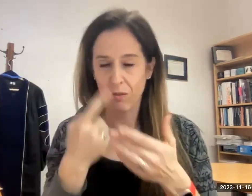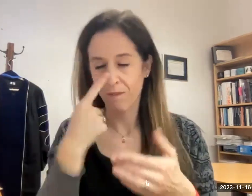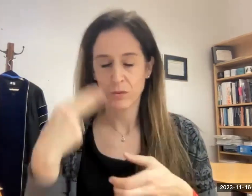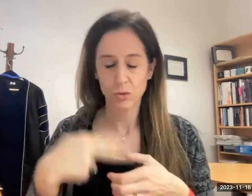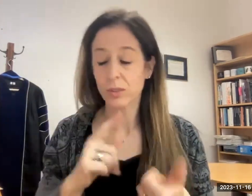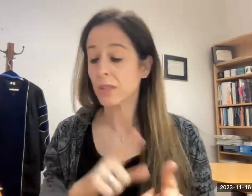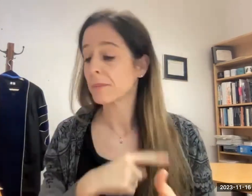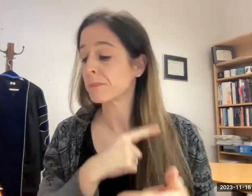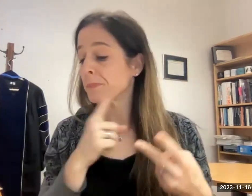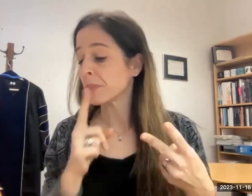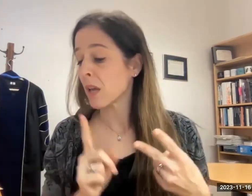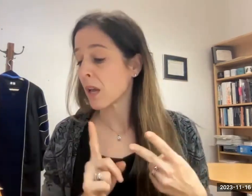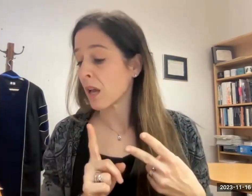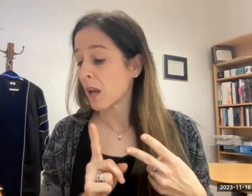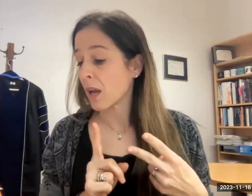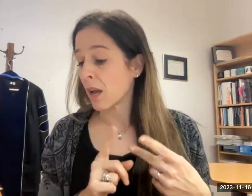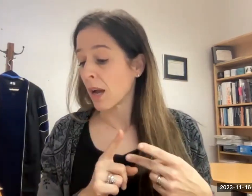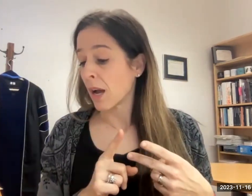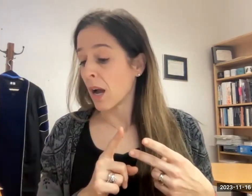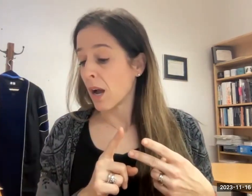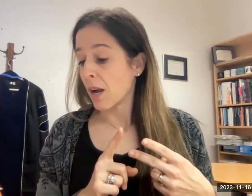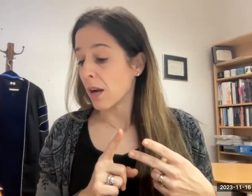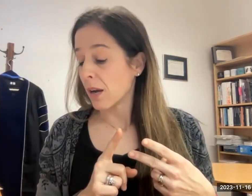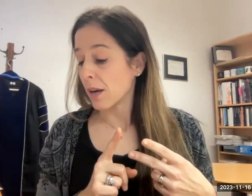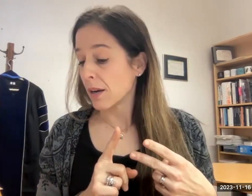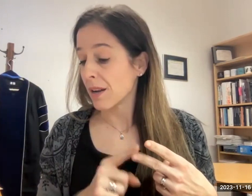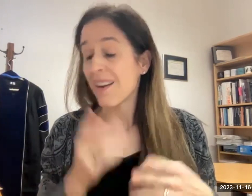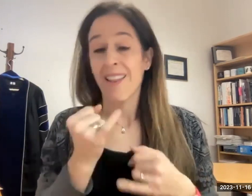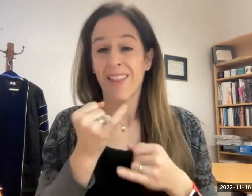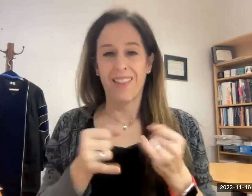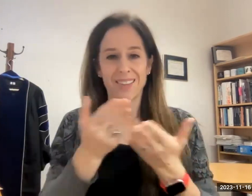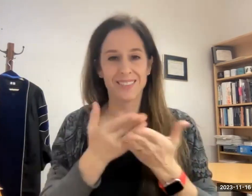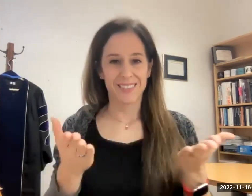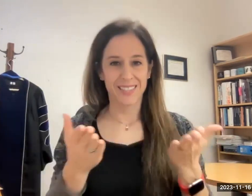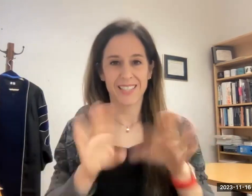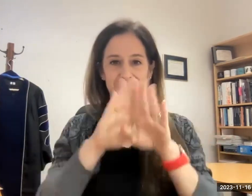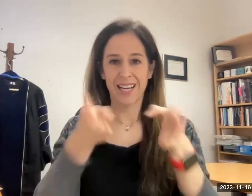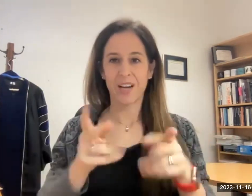We will have more presentations in the spring semester. And last but not least, a few housekeeping